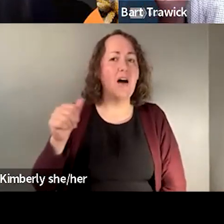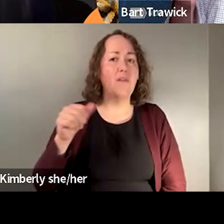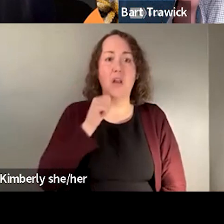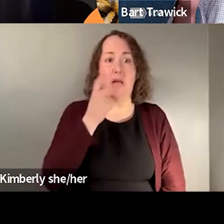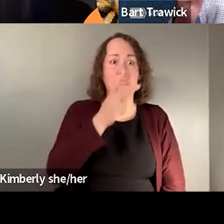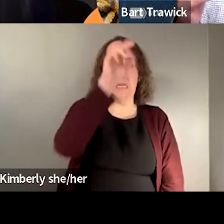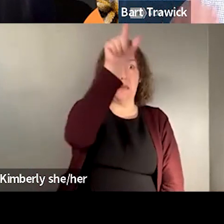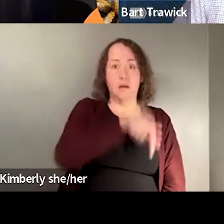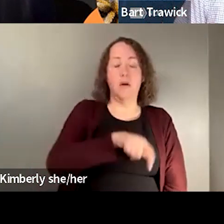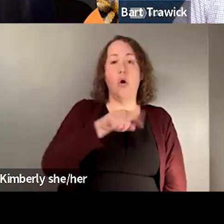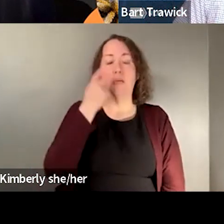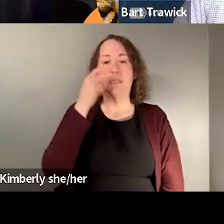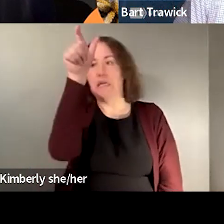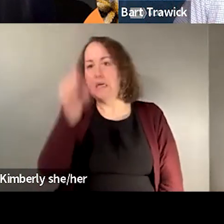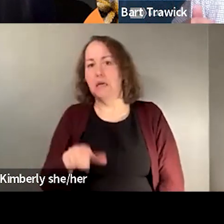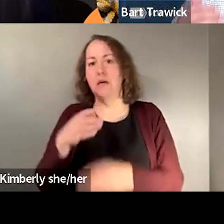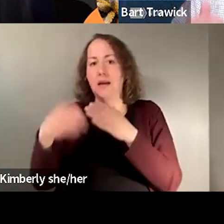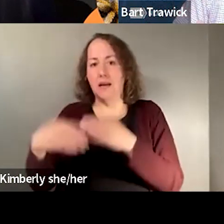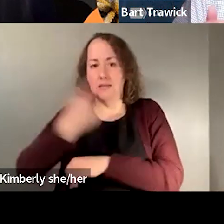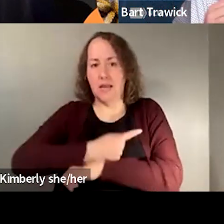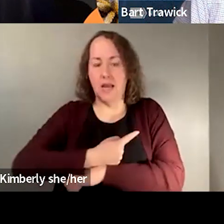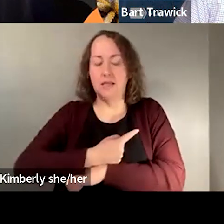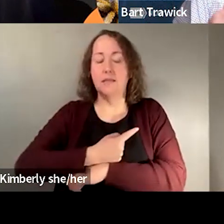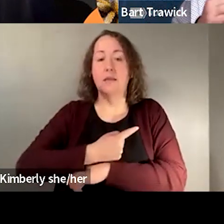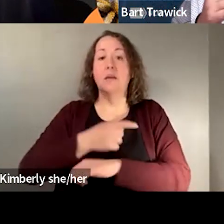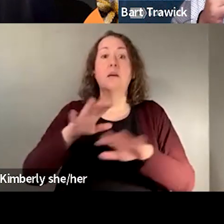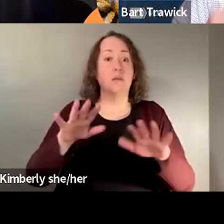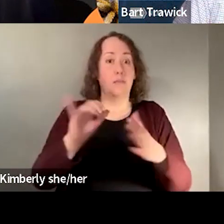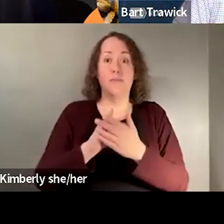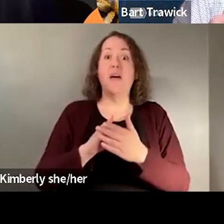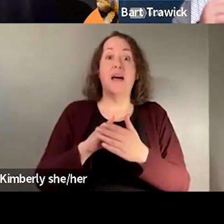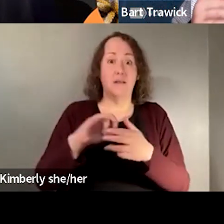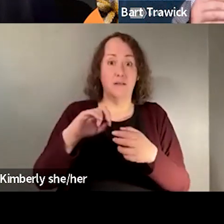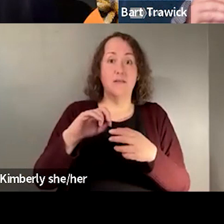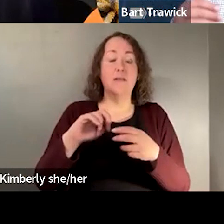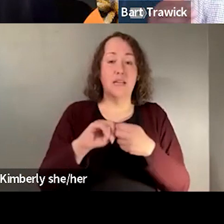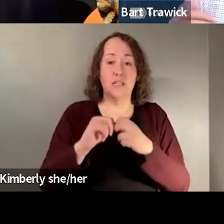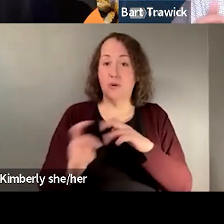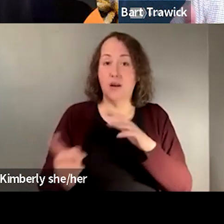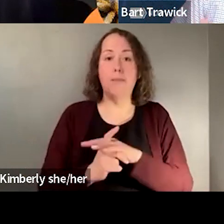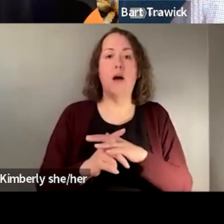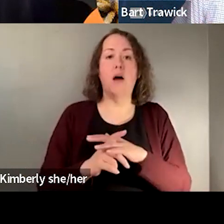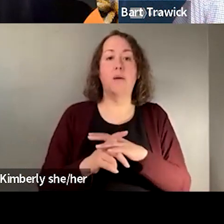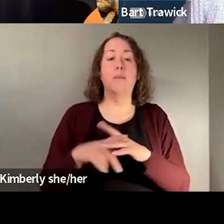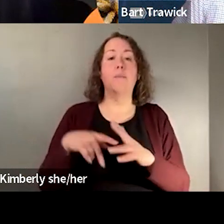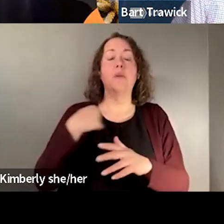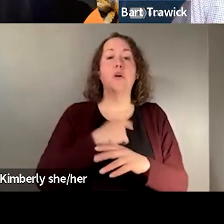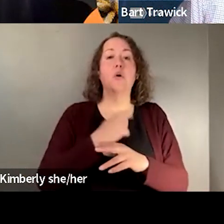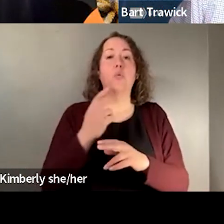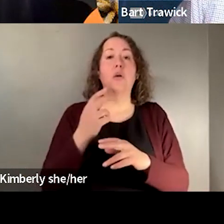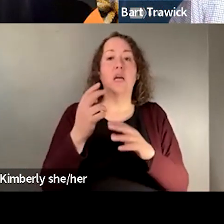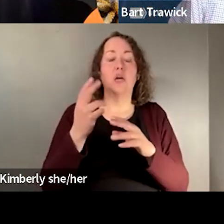We are absolutely sorting on the start date that you had entered for each of those items.